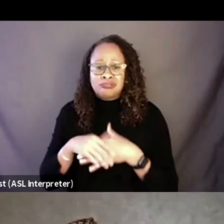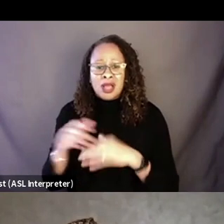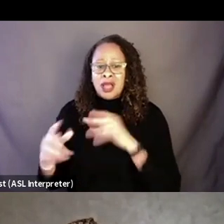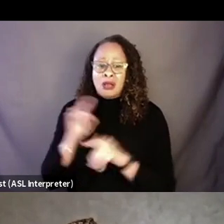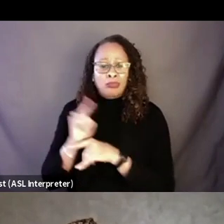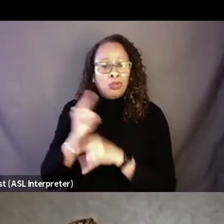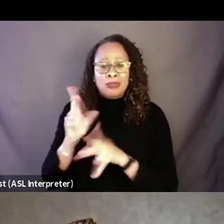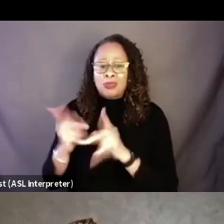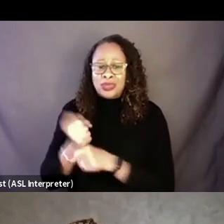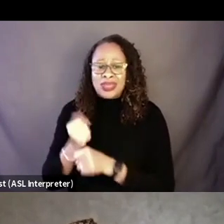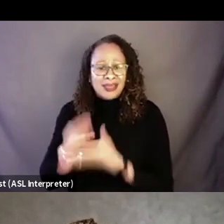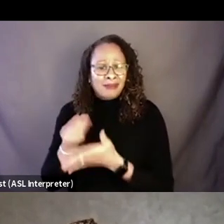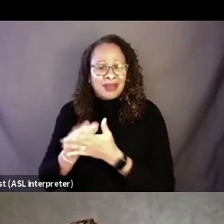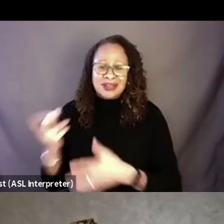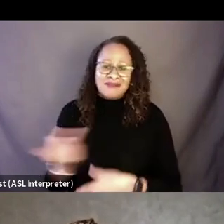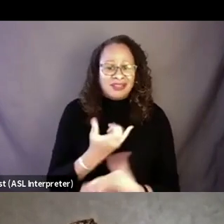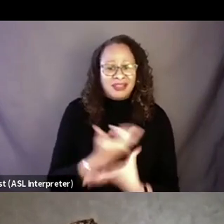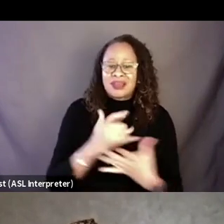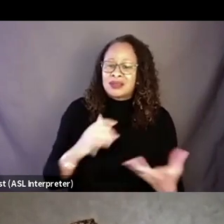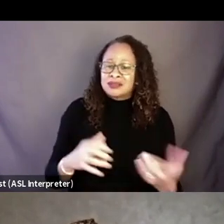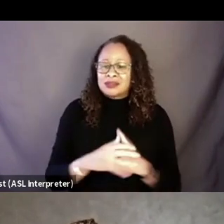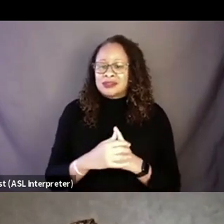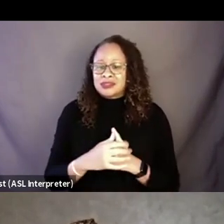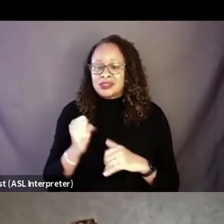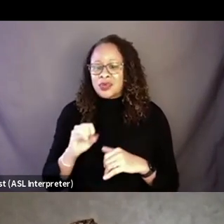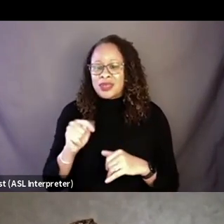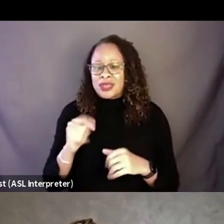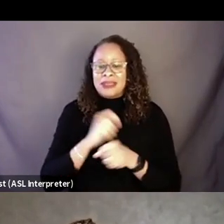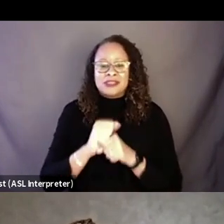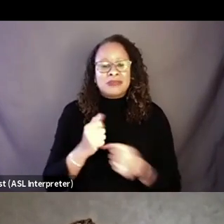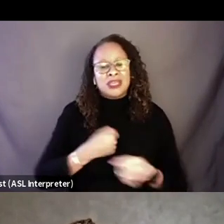So yeah sorry it makes me emotional to think about it.